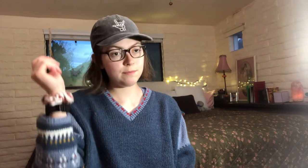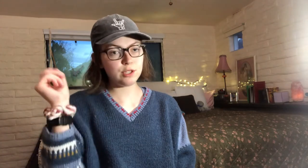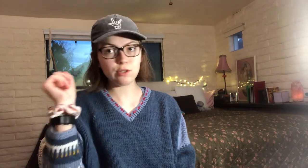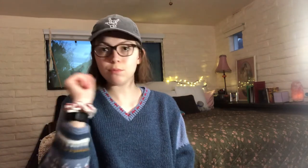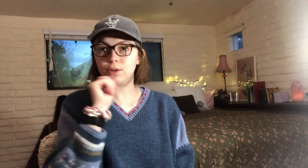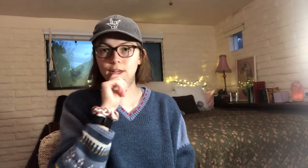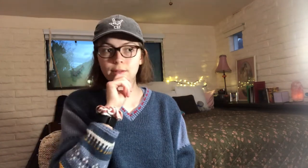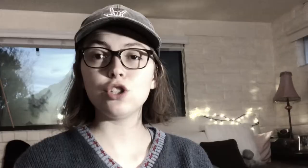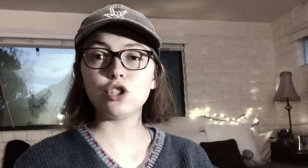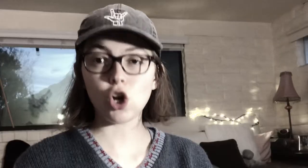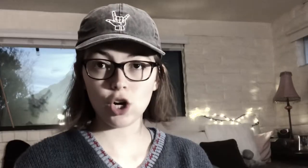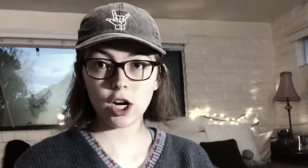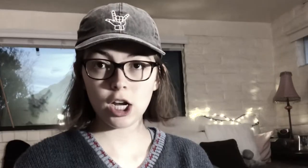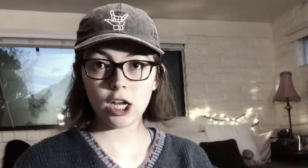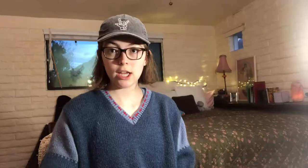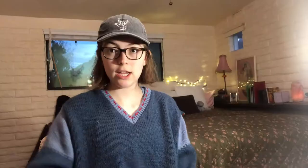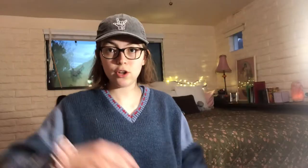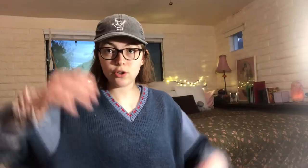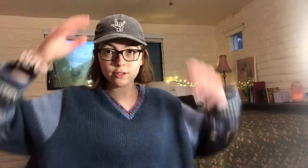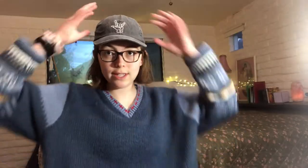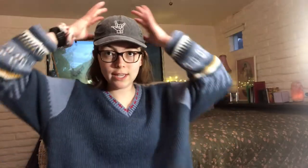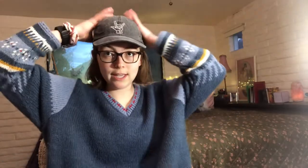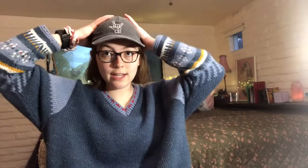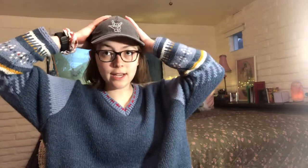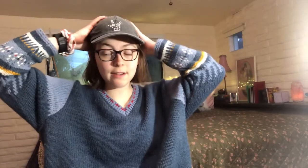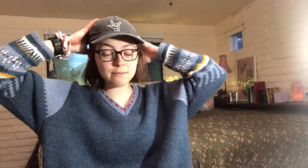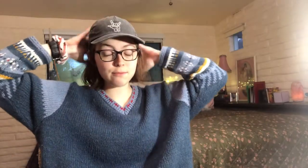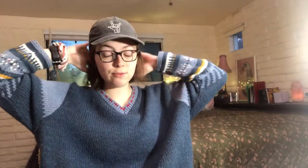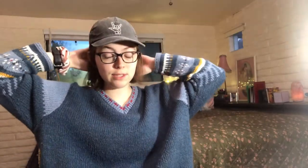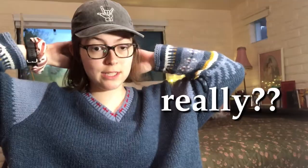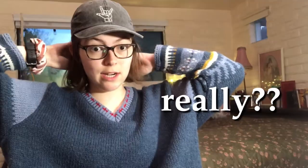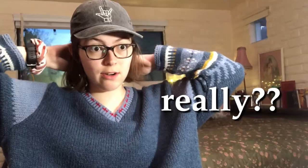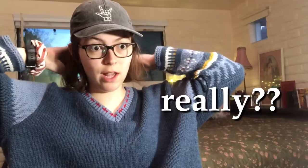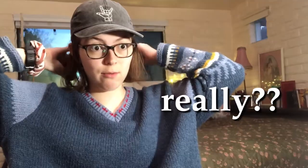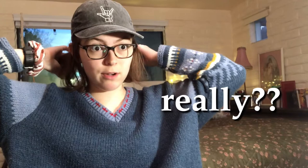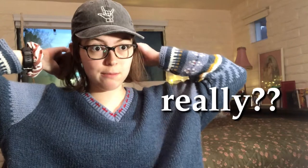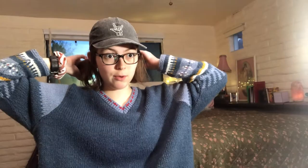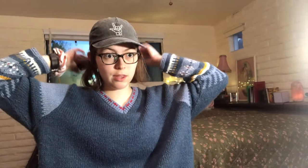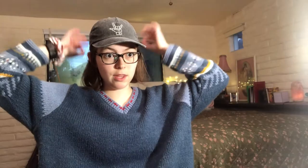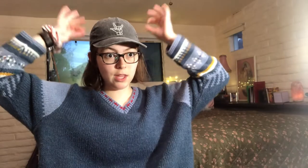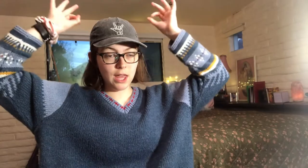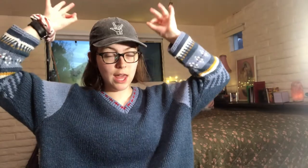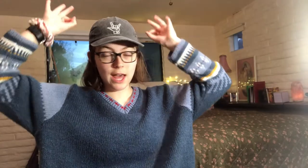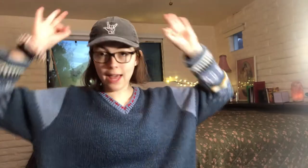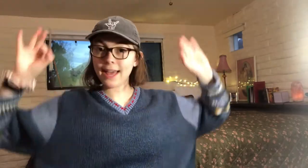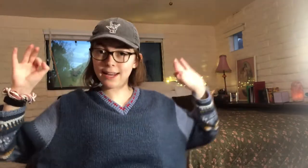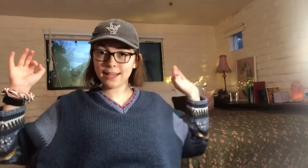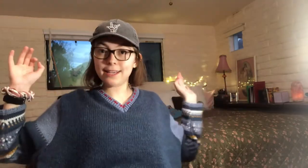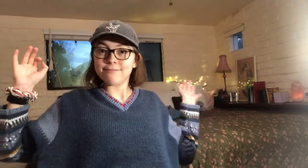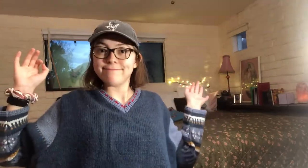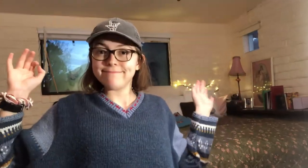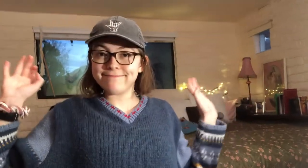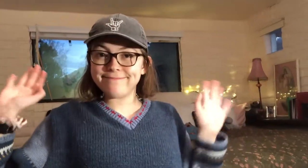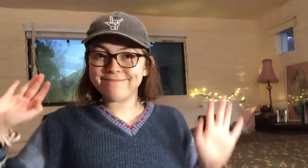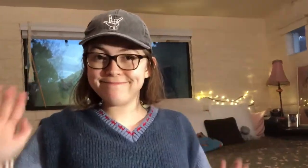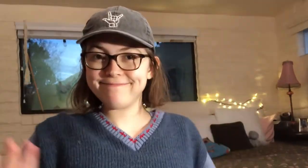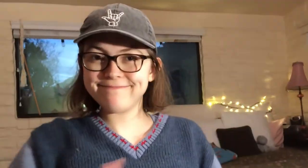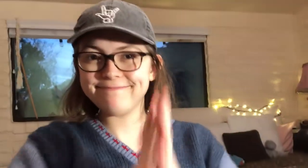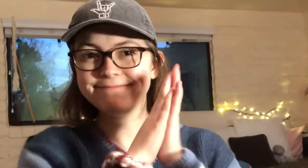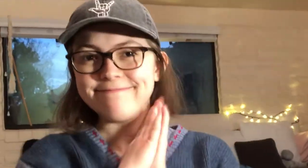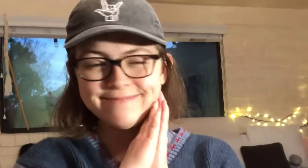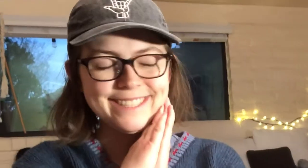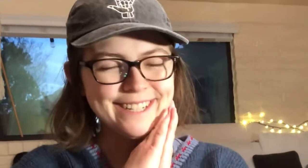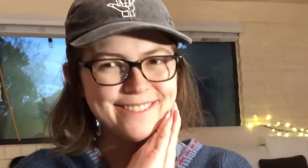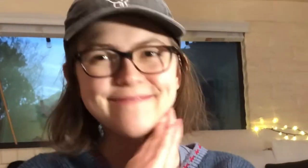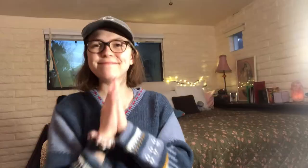still pretty dark and early and I'm really tired I woke up with a headache so hopefully